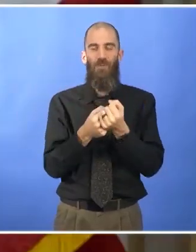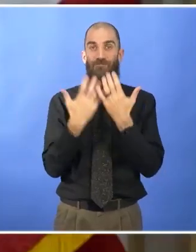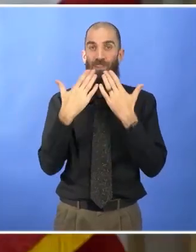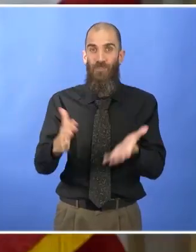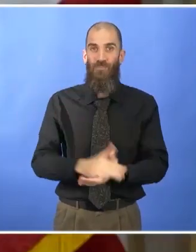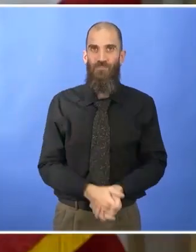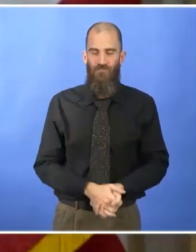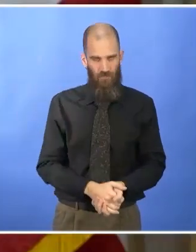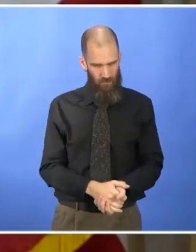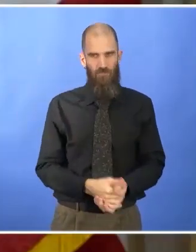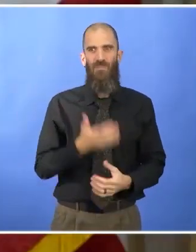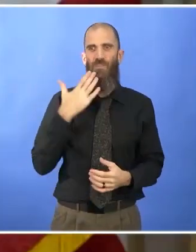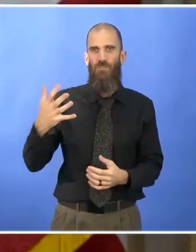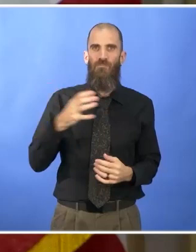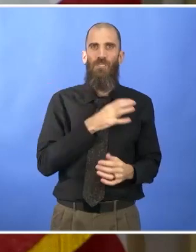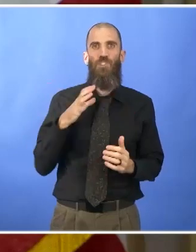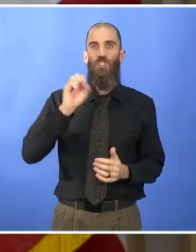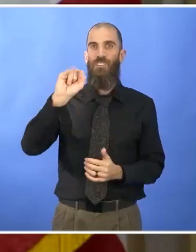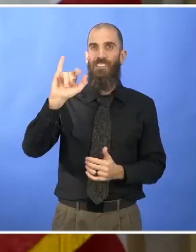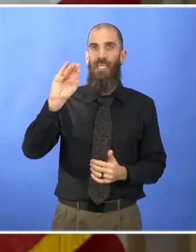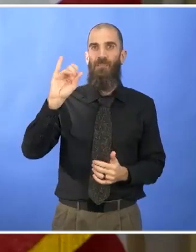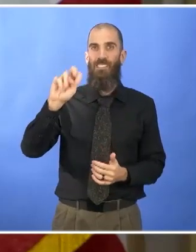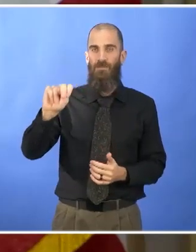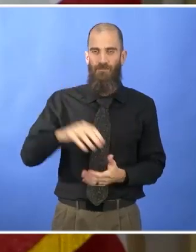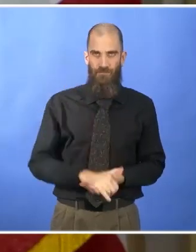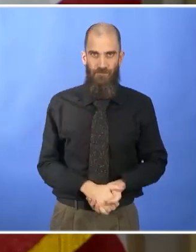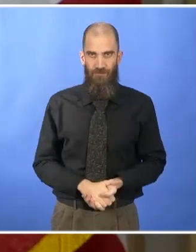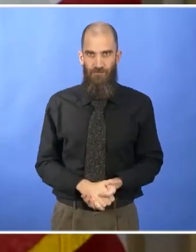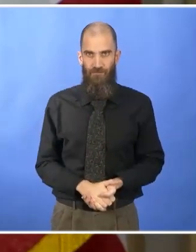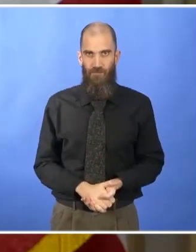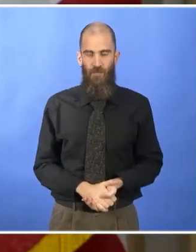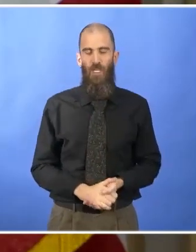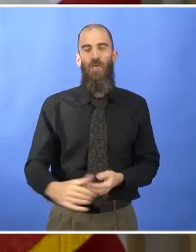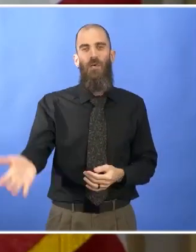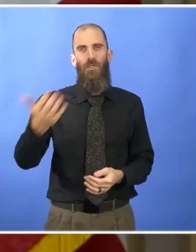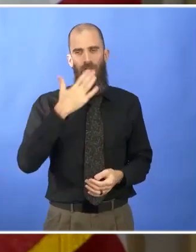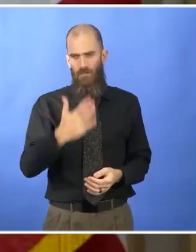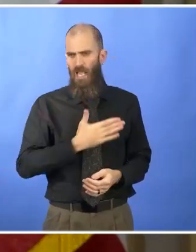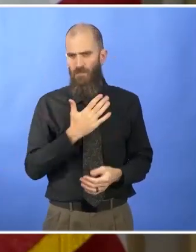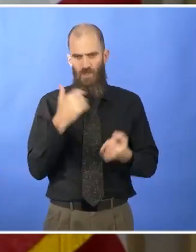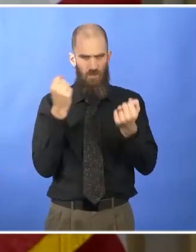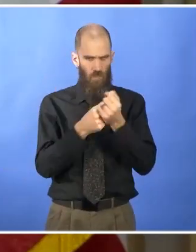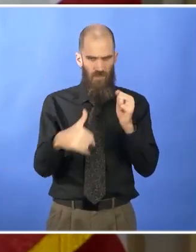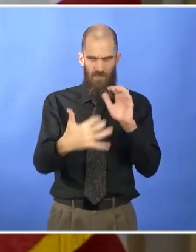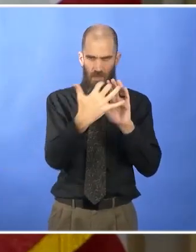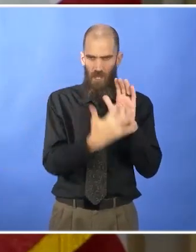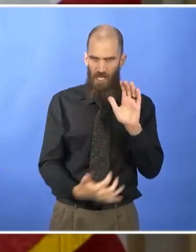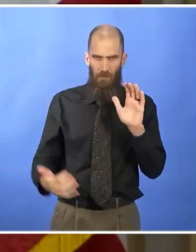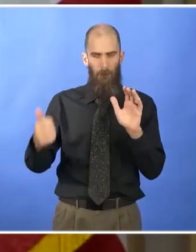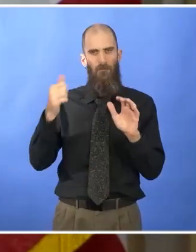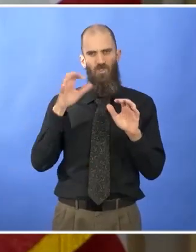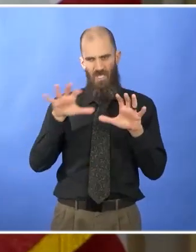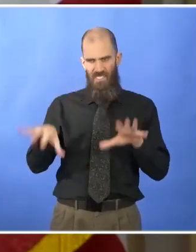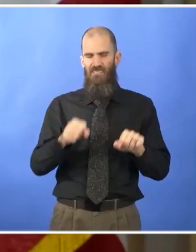THANK YOU. I AM HAPPY TO SUPPORT THIS ITEM, WHICH TAKES DARRELL STRONG STEPS TO CORRECT MARKET FAILURES IN THE INMATE CALLING